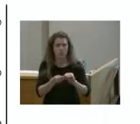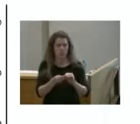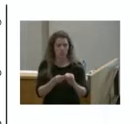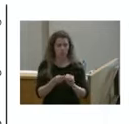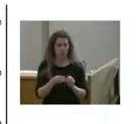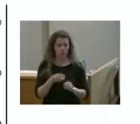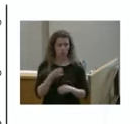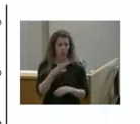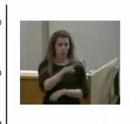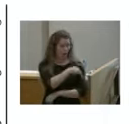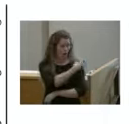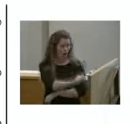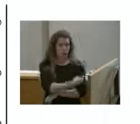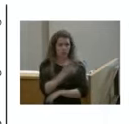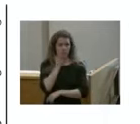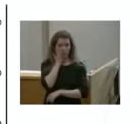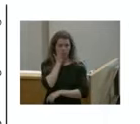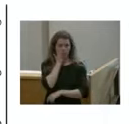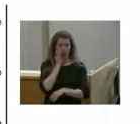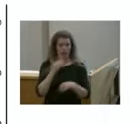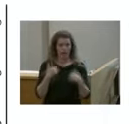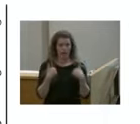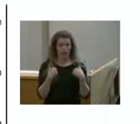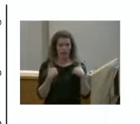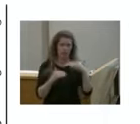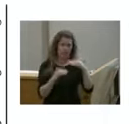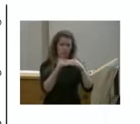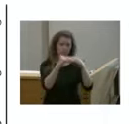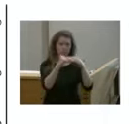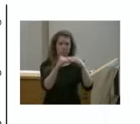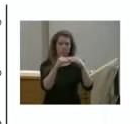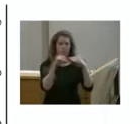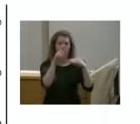shy of a thousand. We have up here 976 patients sitting